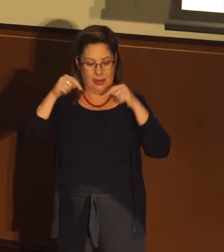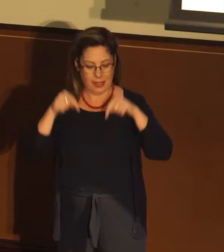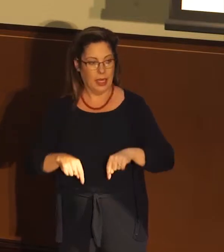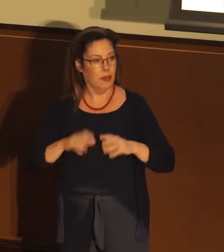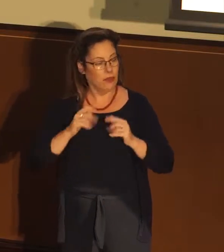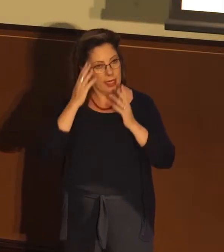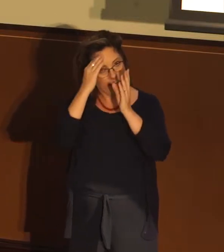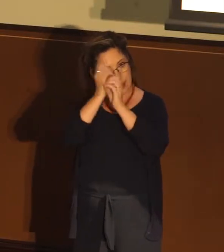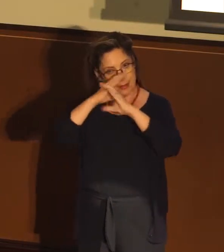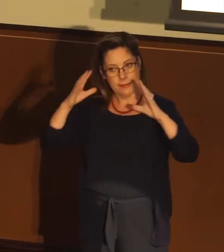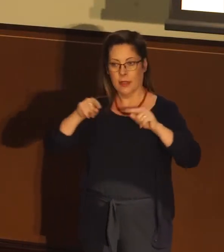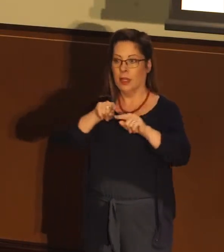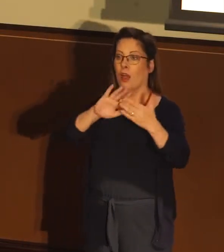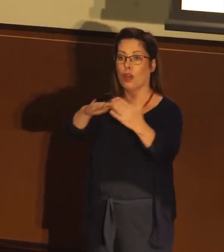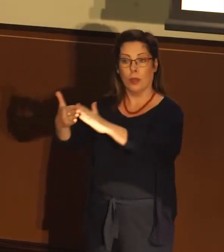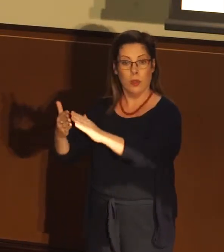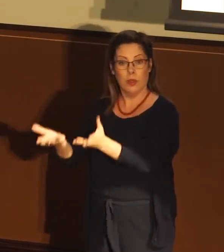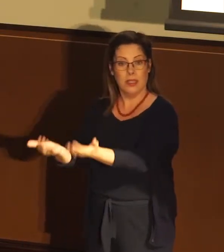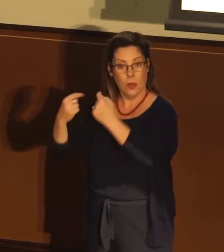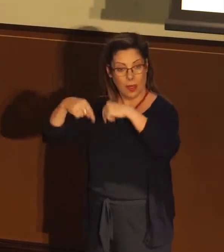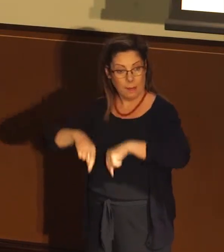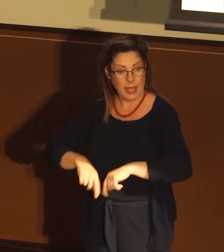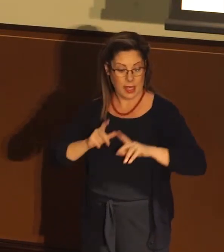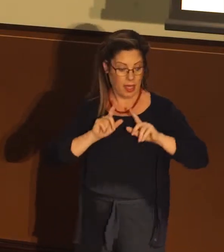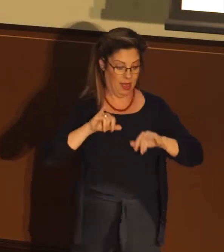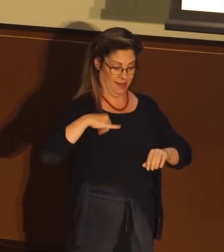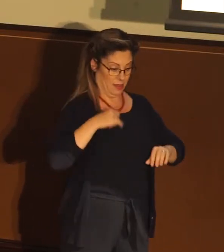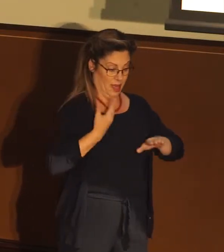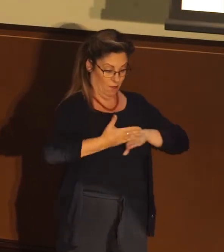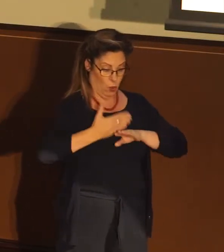It has the team members in mind, and it has fun.